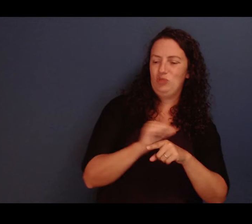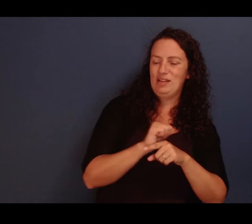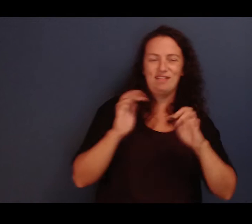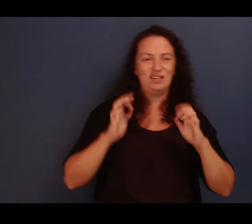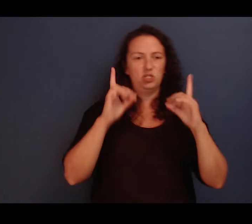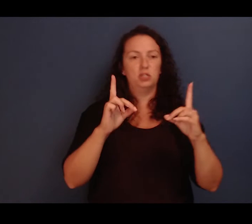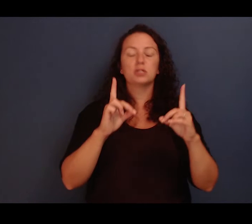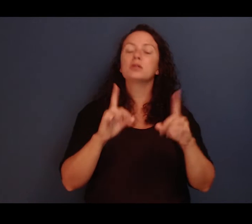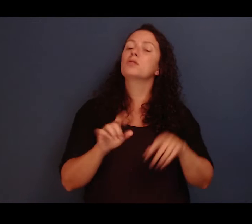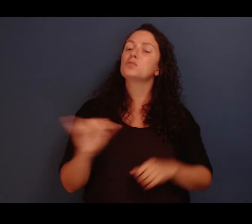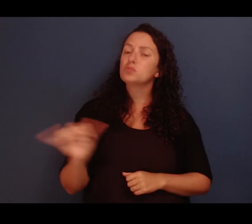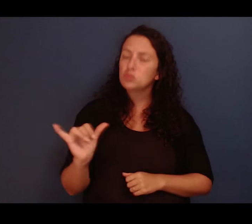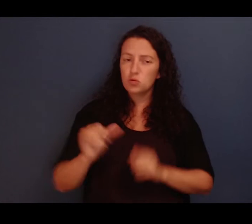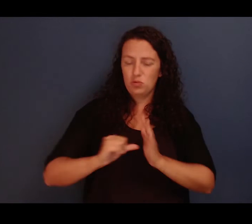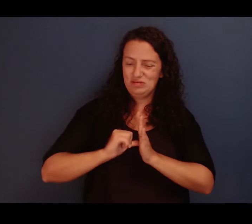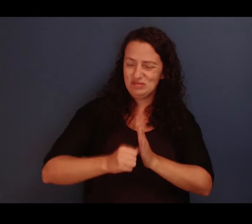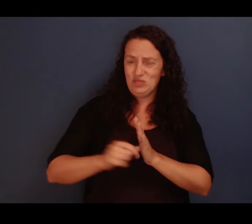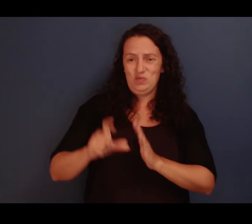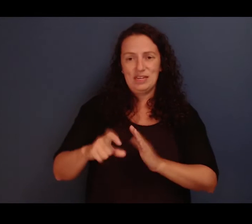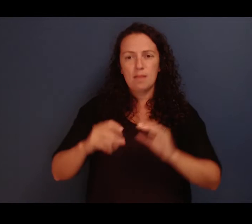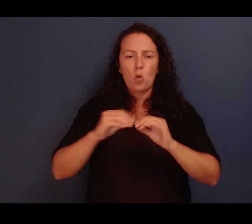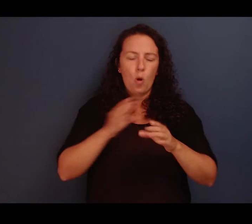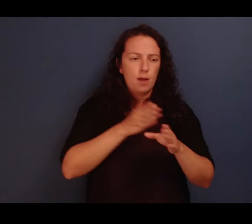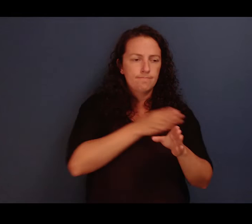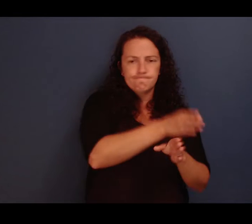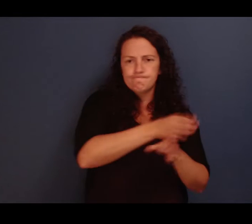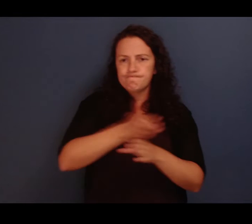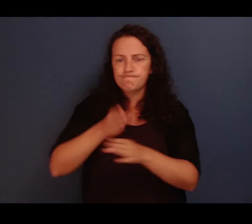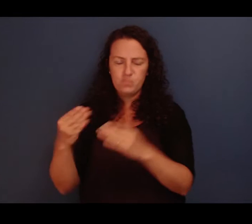but also highlighting the need for greater interdisciplinarity, something that can be